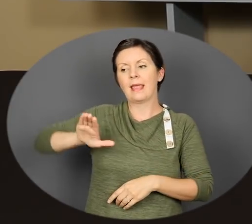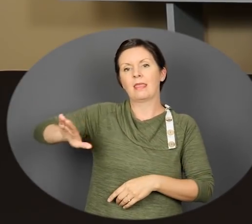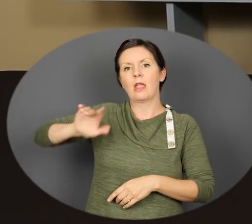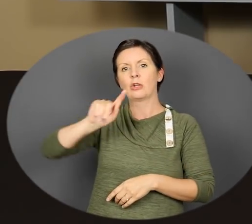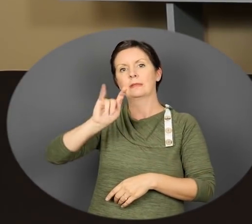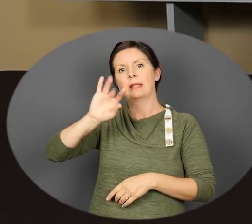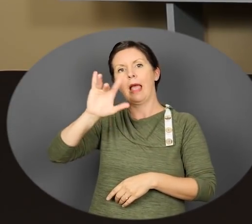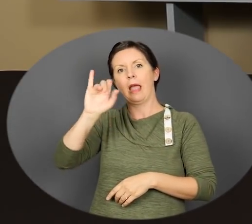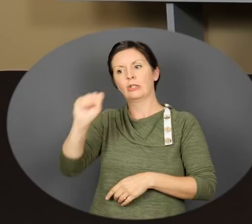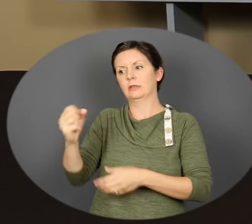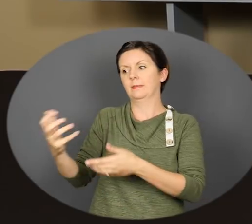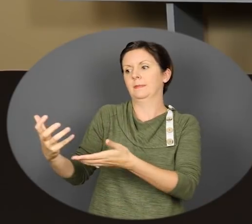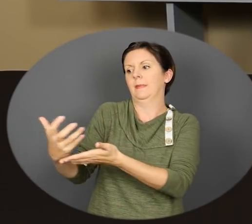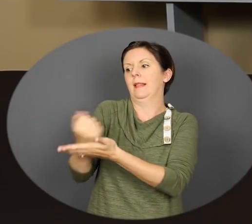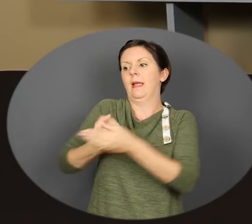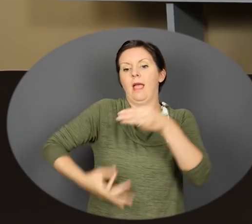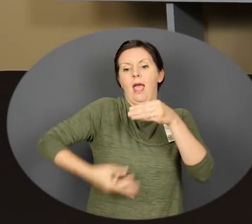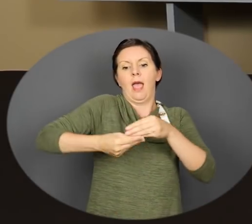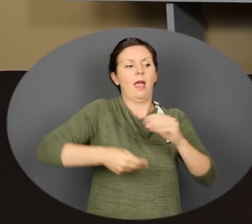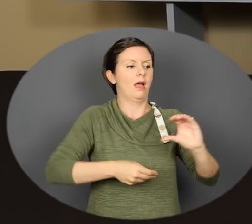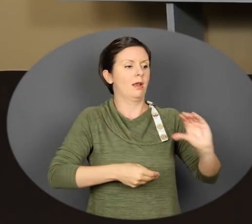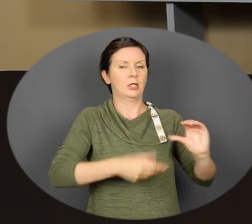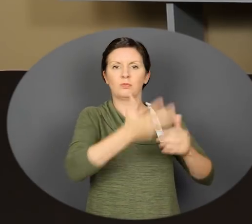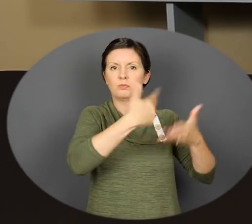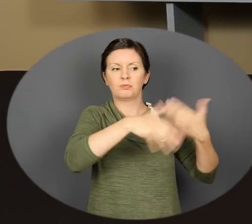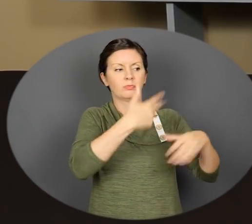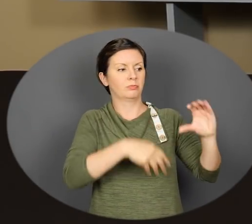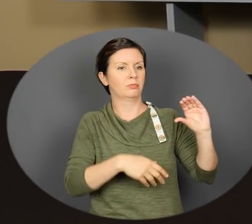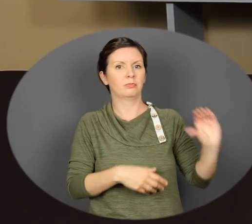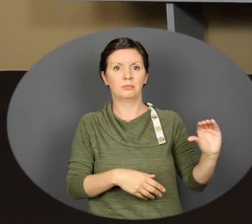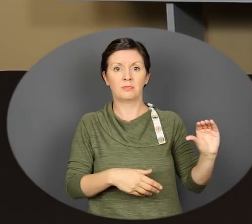are then shuffled back into the draw deck. There is an advanced rule you can choose to